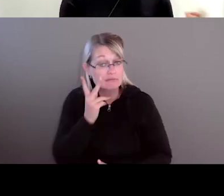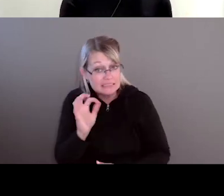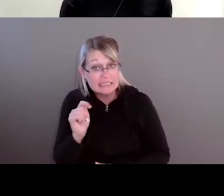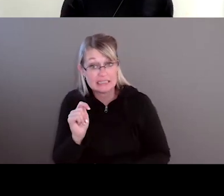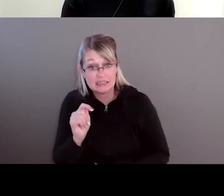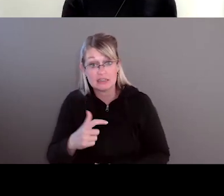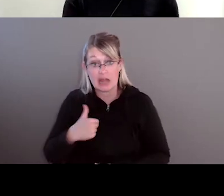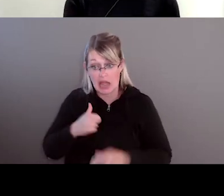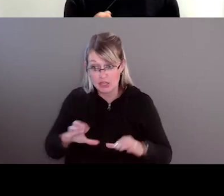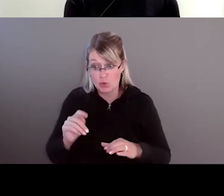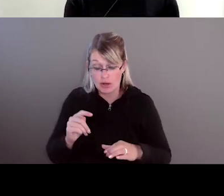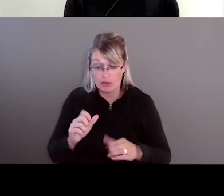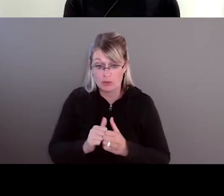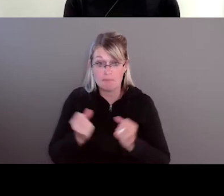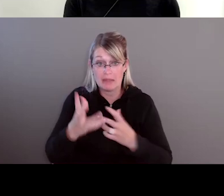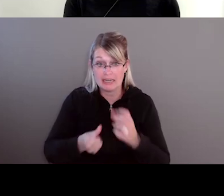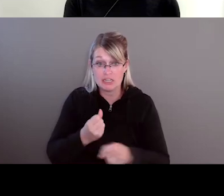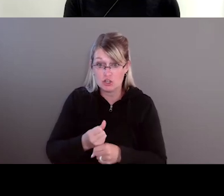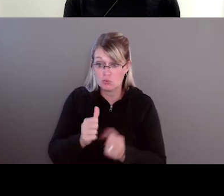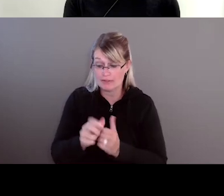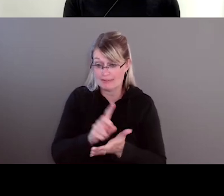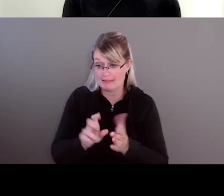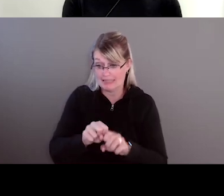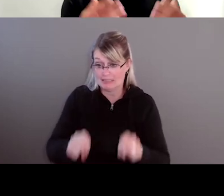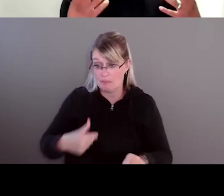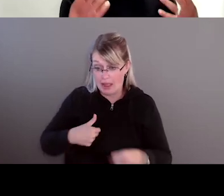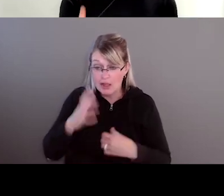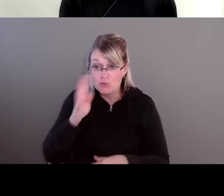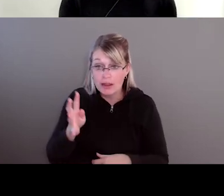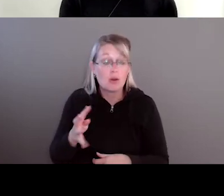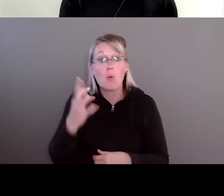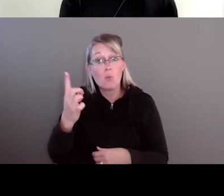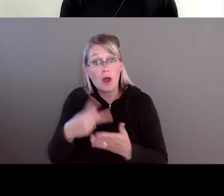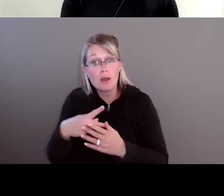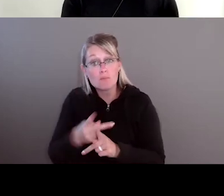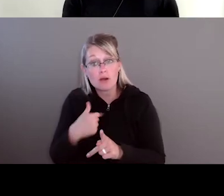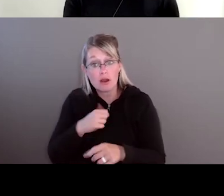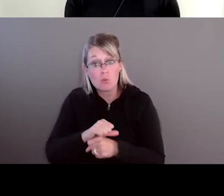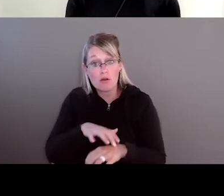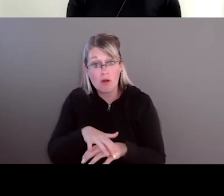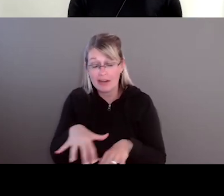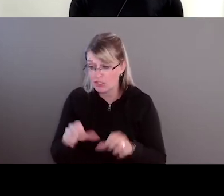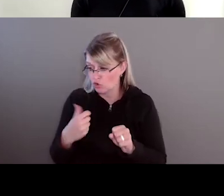it over the years with design systems I have built. One product I worked on it took us 21